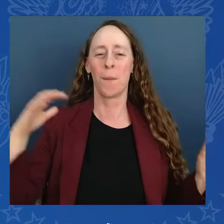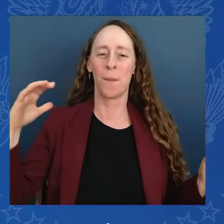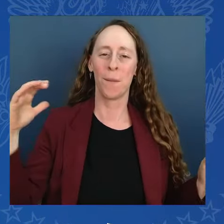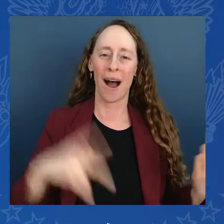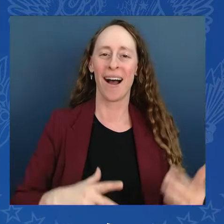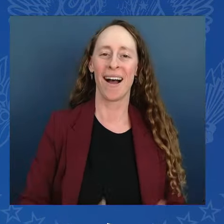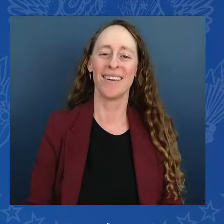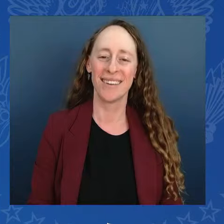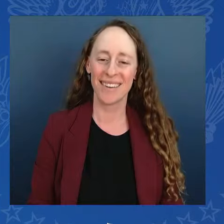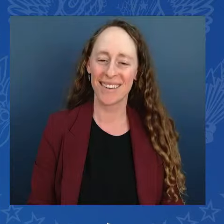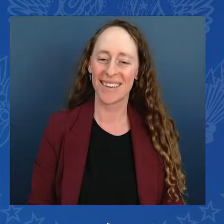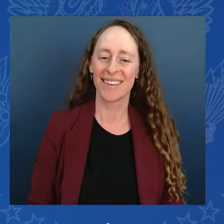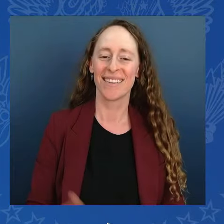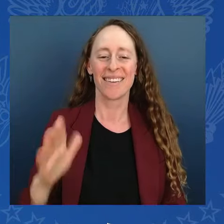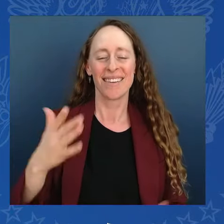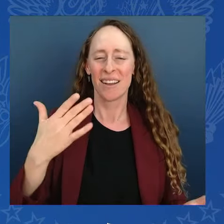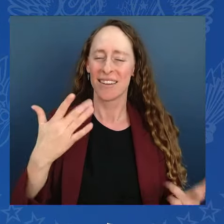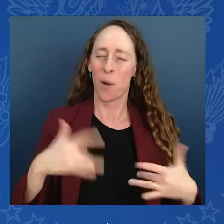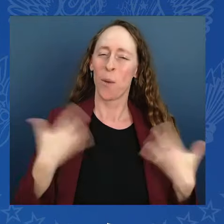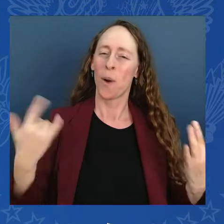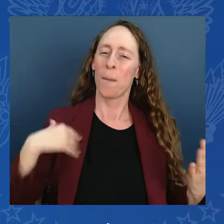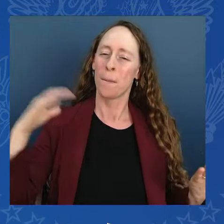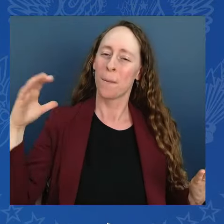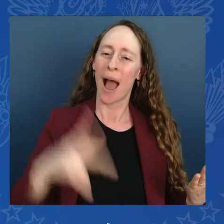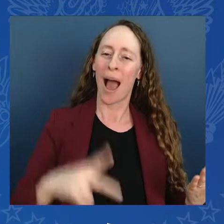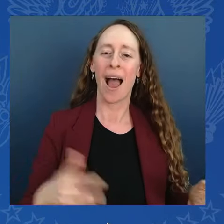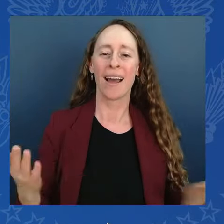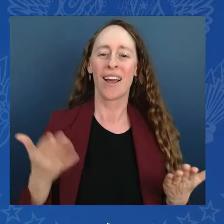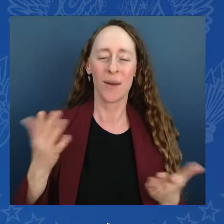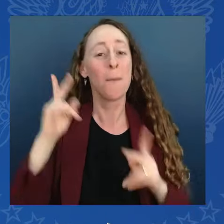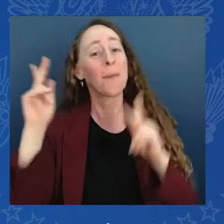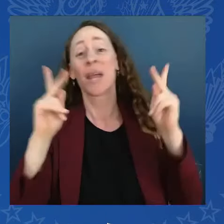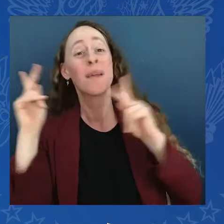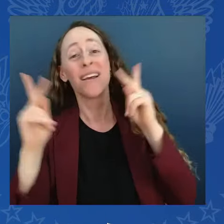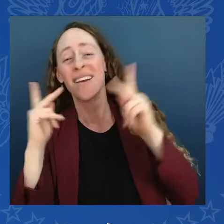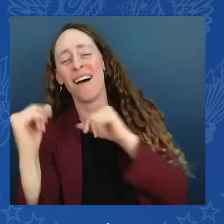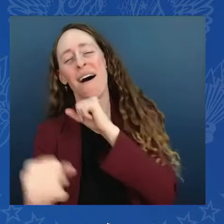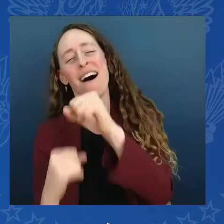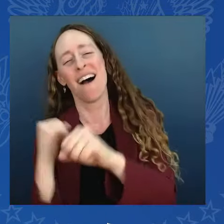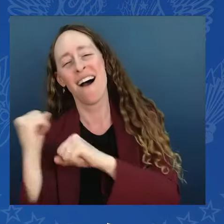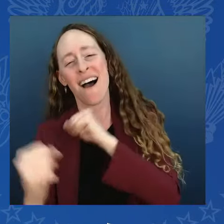Audience Member: We love you! The President: Thank you. Audience Member: We love Biden-Harris! Milwaukee loves Biden-Harris!